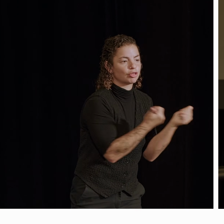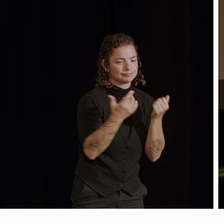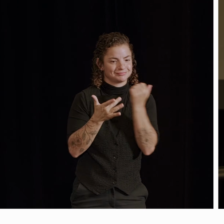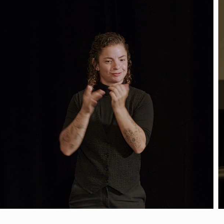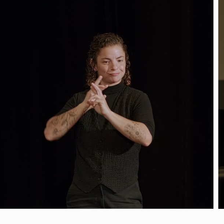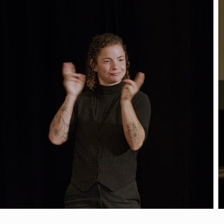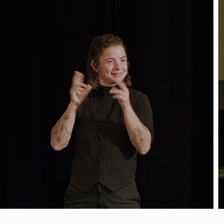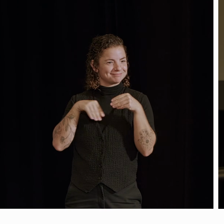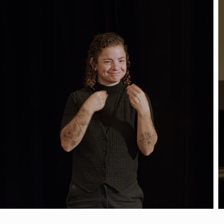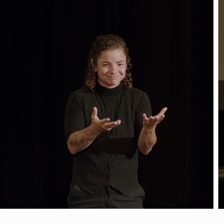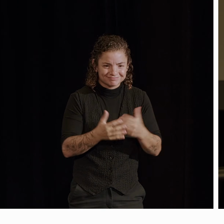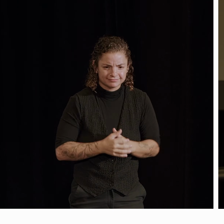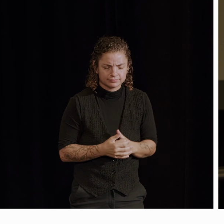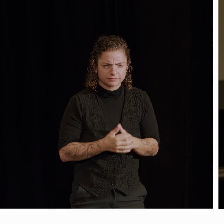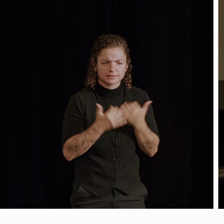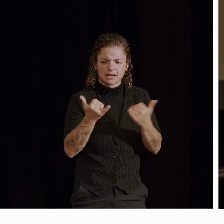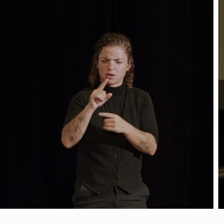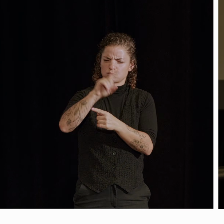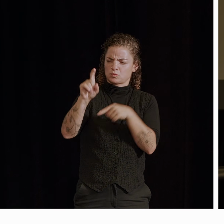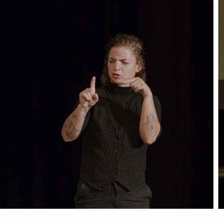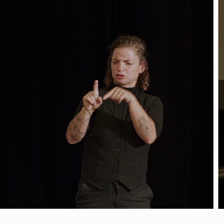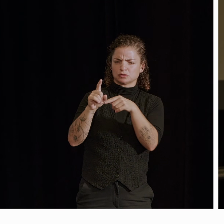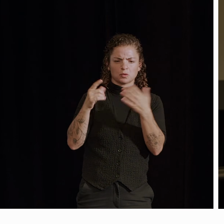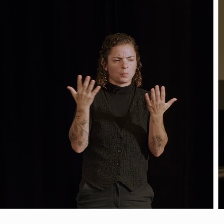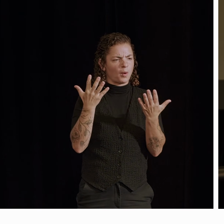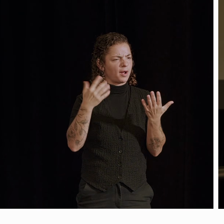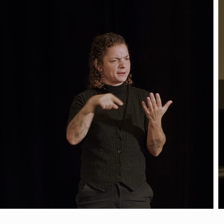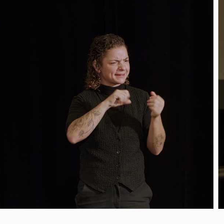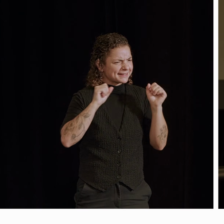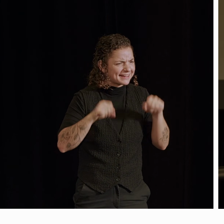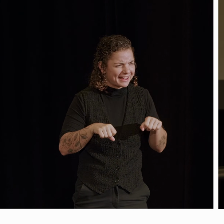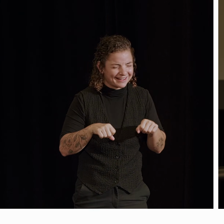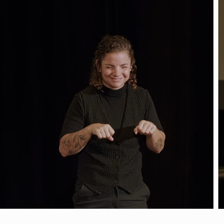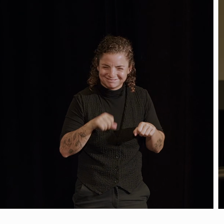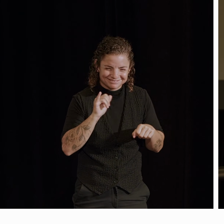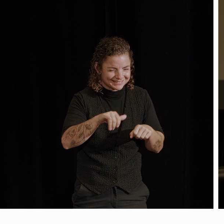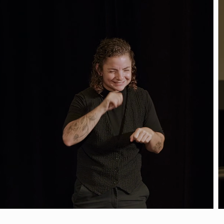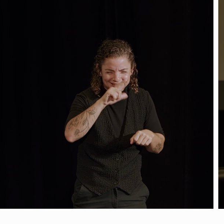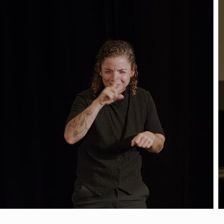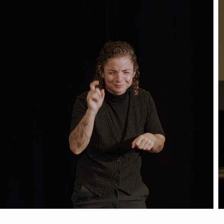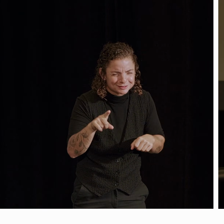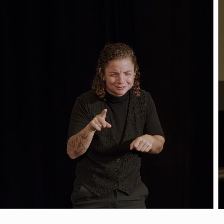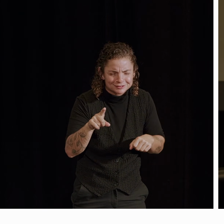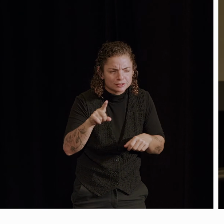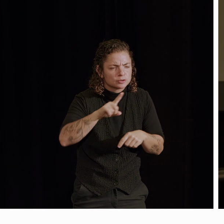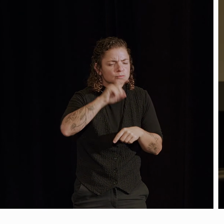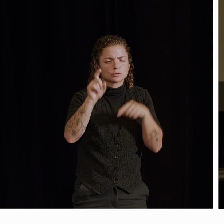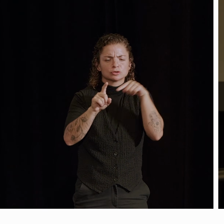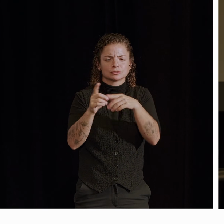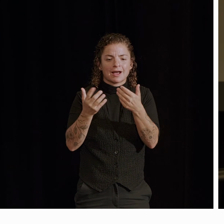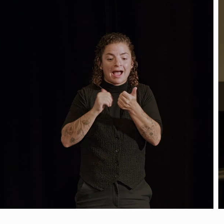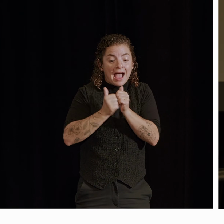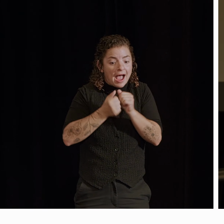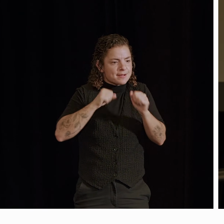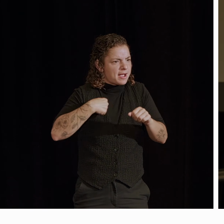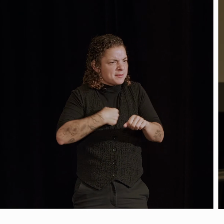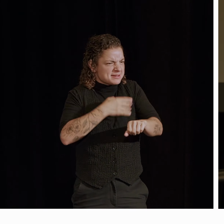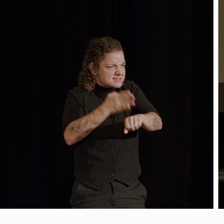The question is, how do we advance and how do these advances expand independence?